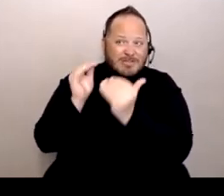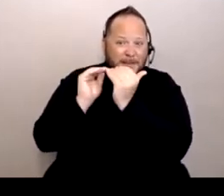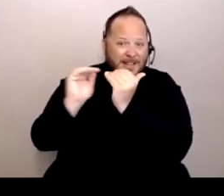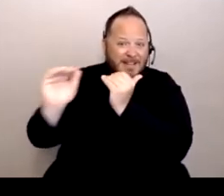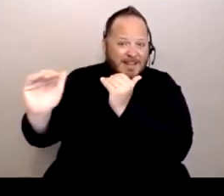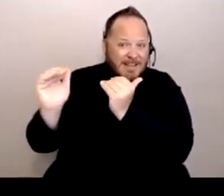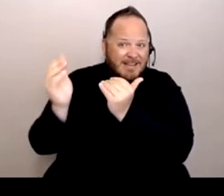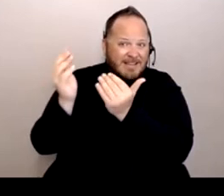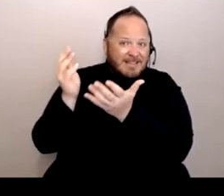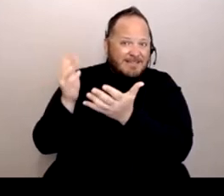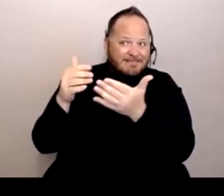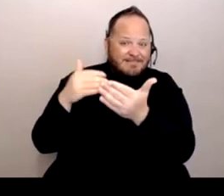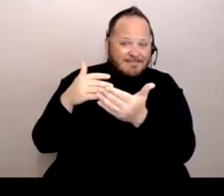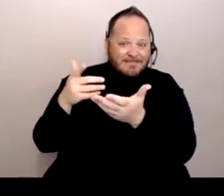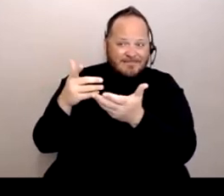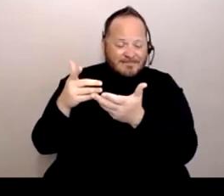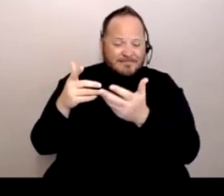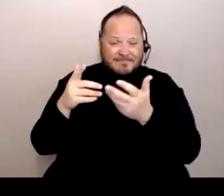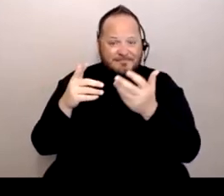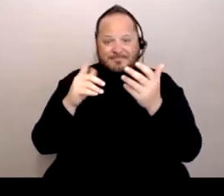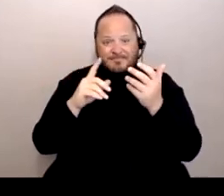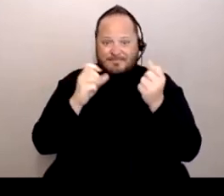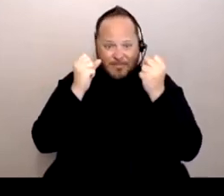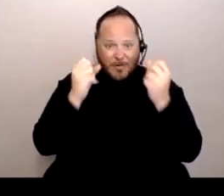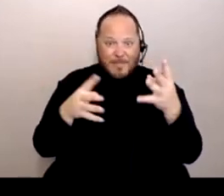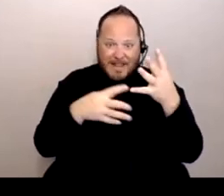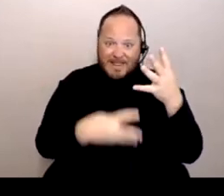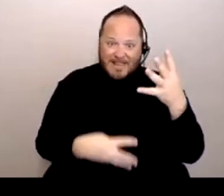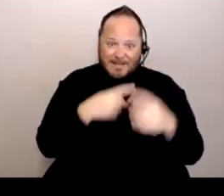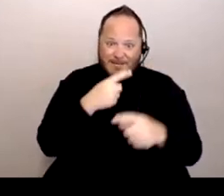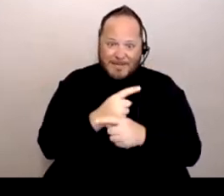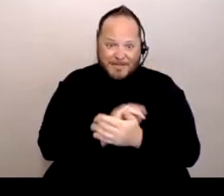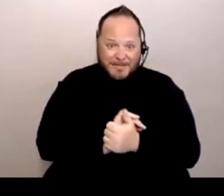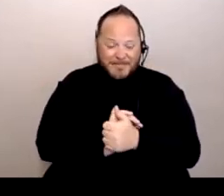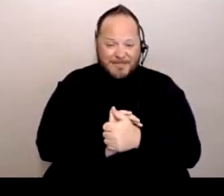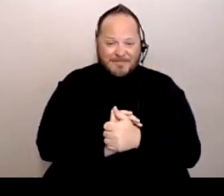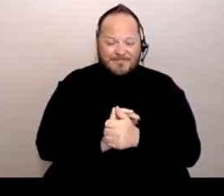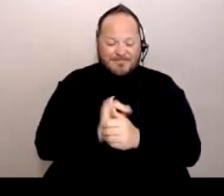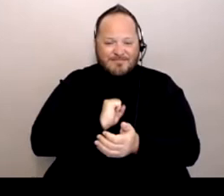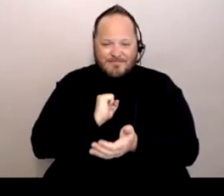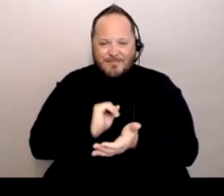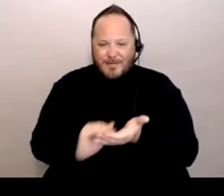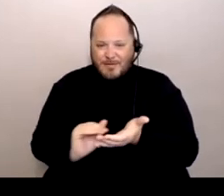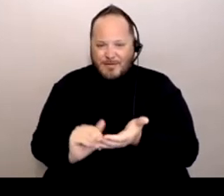And gosh, I mean, there's so many things, right? (clears throat) Excuse me. Exposure.